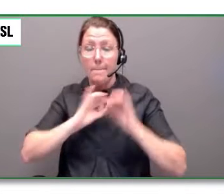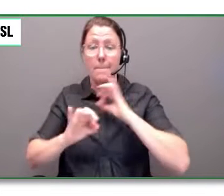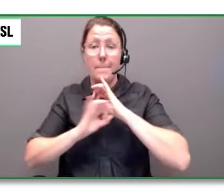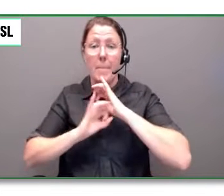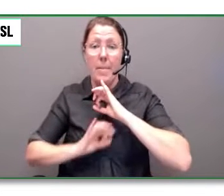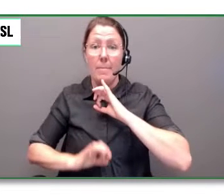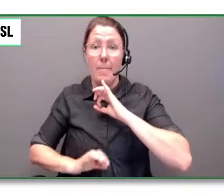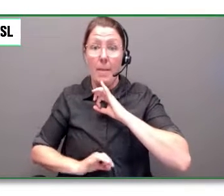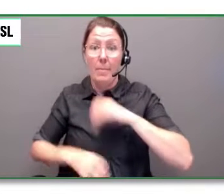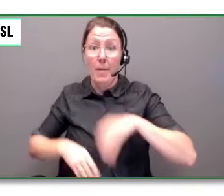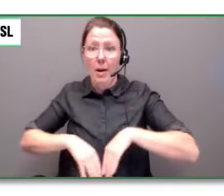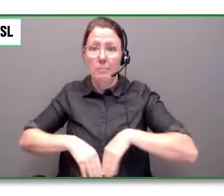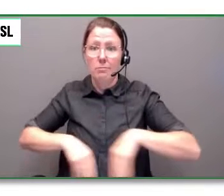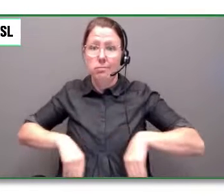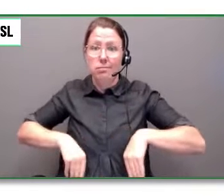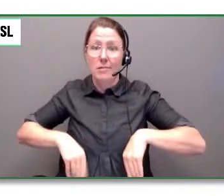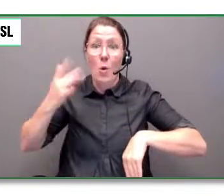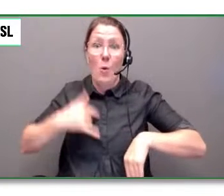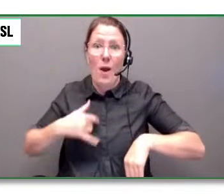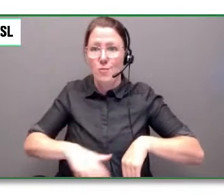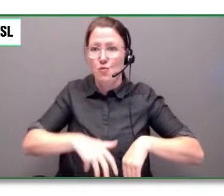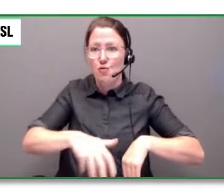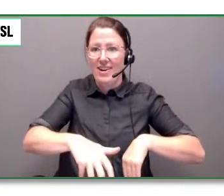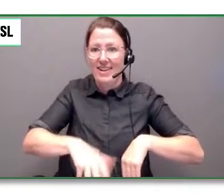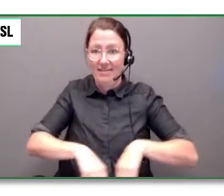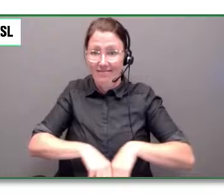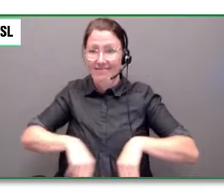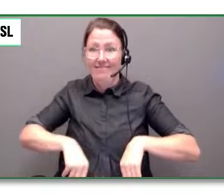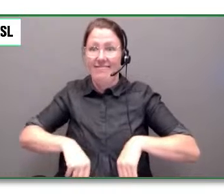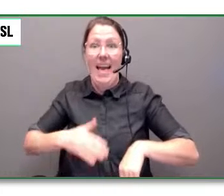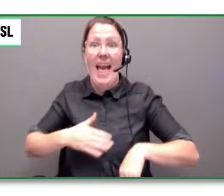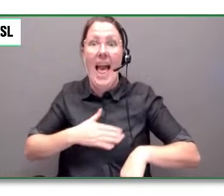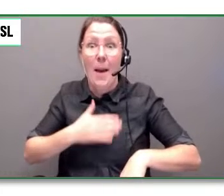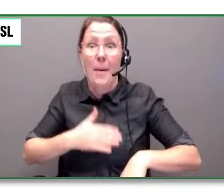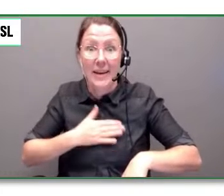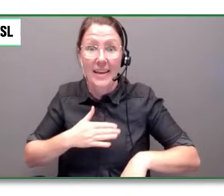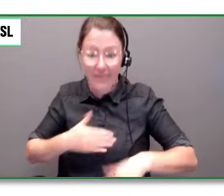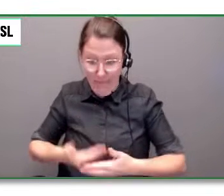So I'm just happy this baby stayed put long enough for me to join you here today.